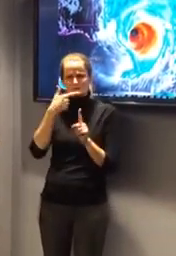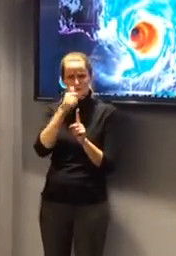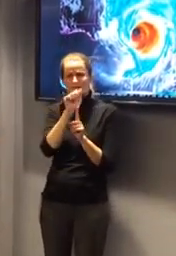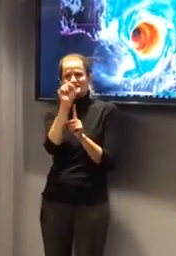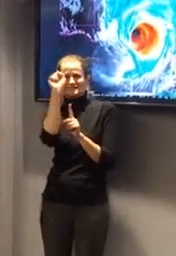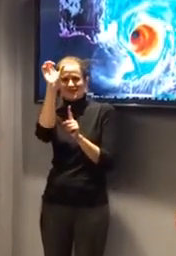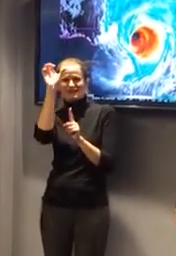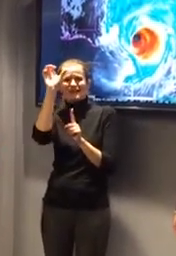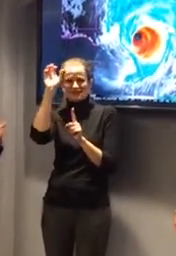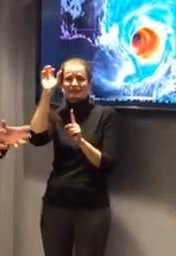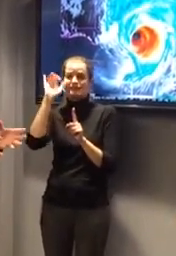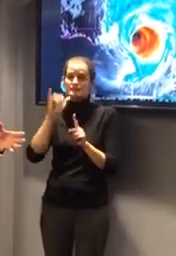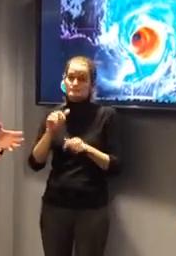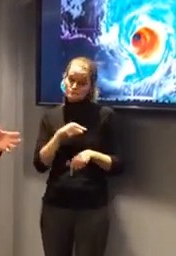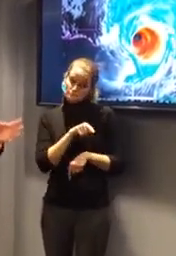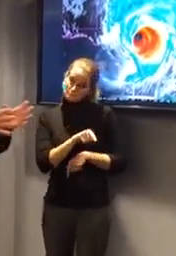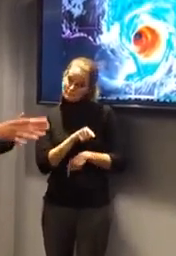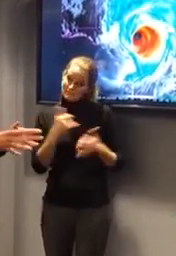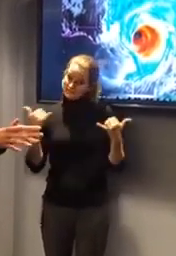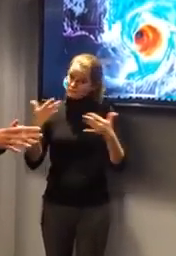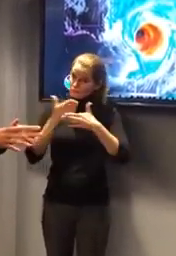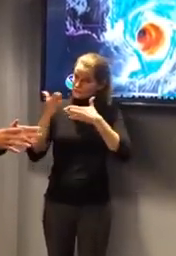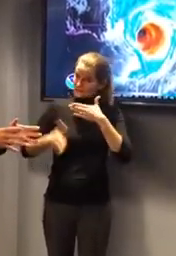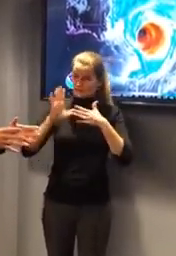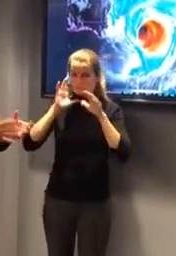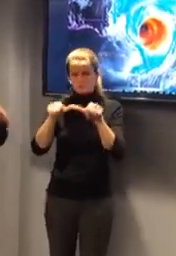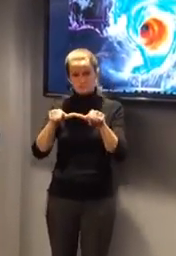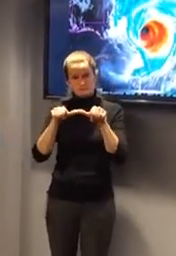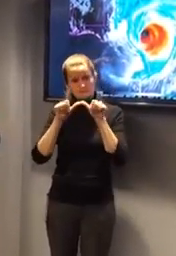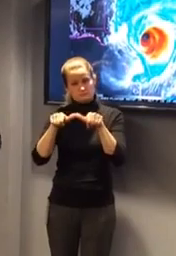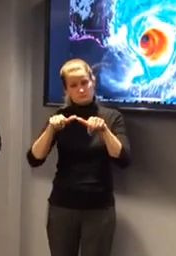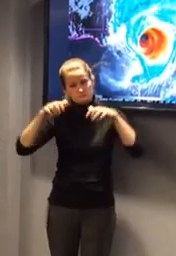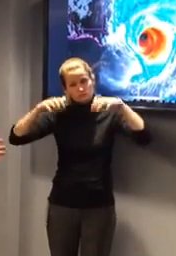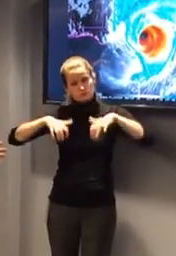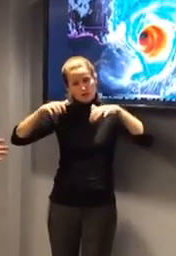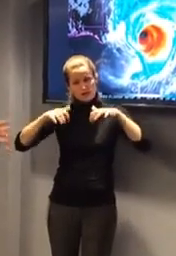So Daniel, it seems every time we get together you get to deliver the bad news and I get to do some of the good news.